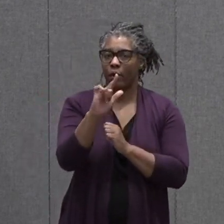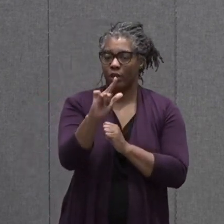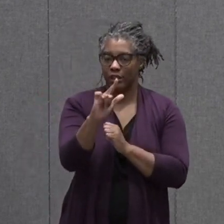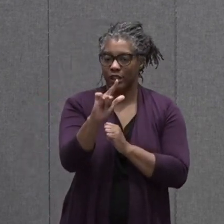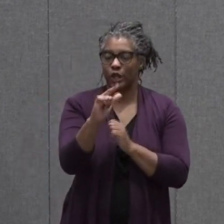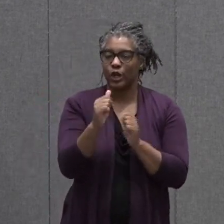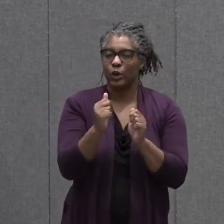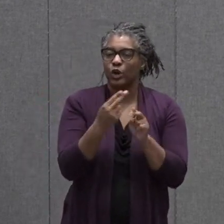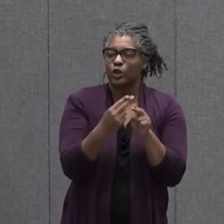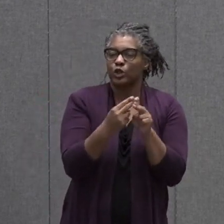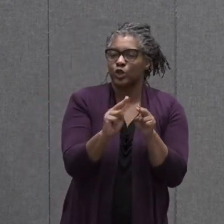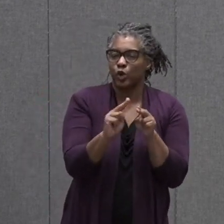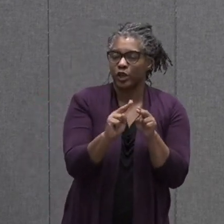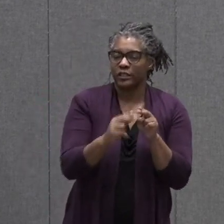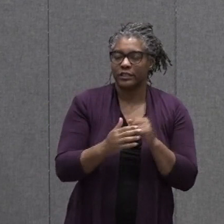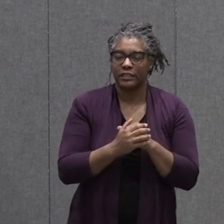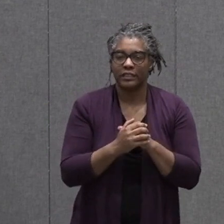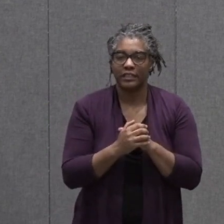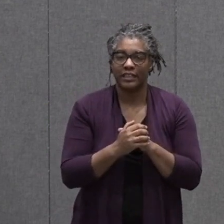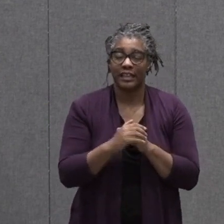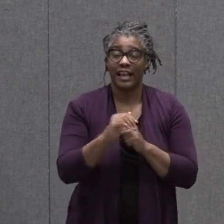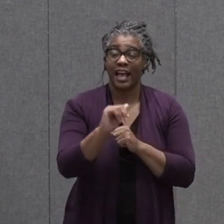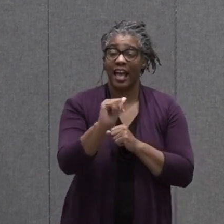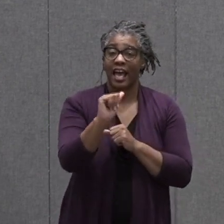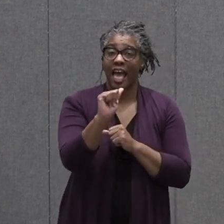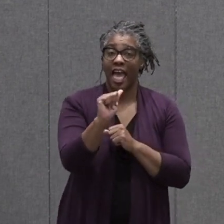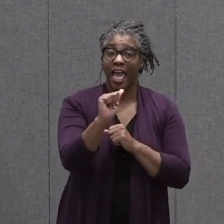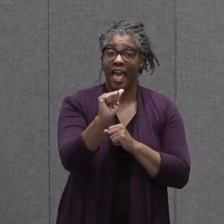Ready? A, apple, ah.